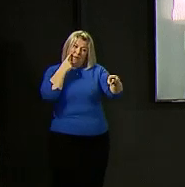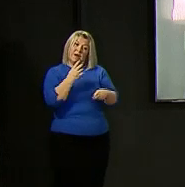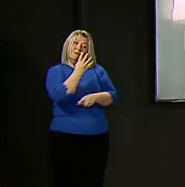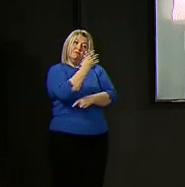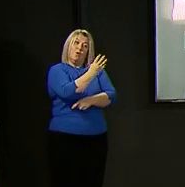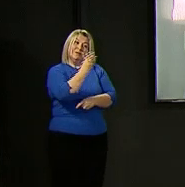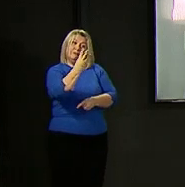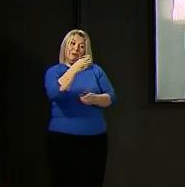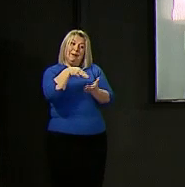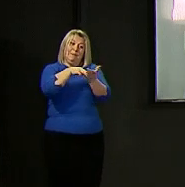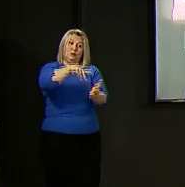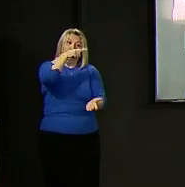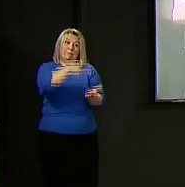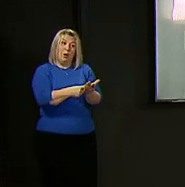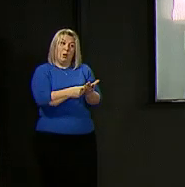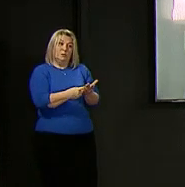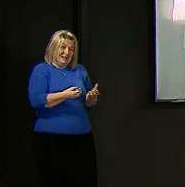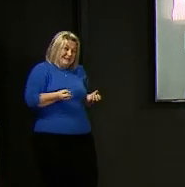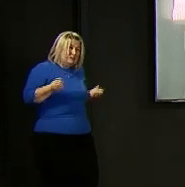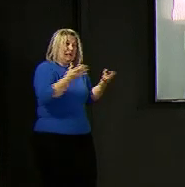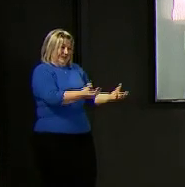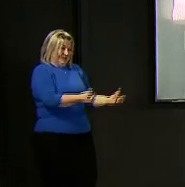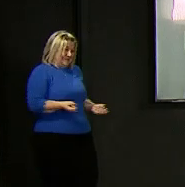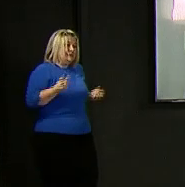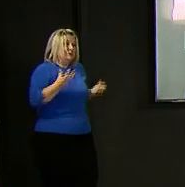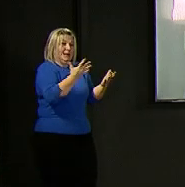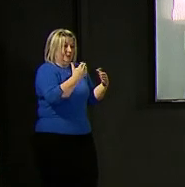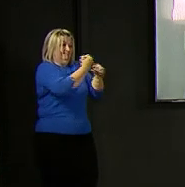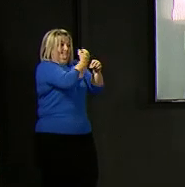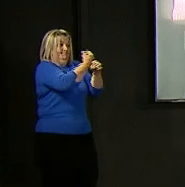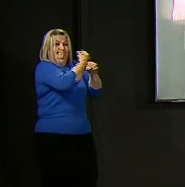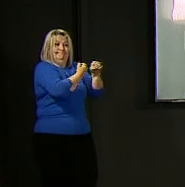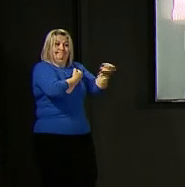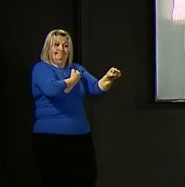there's been obviously a lot of talk about testing we know that we don't yet